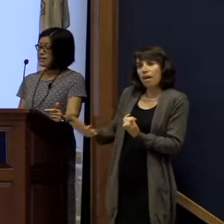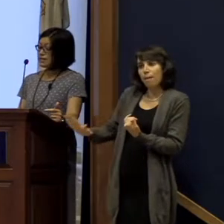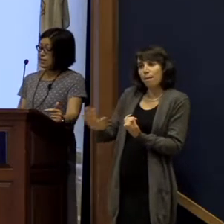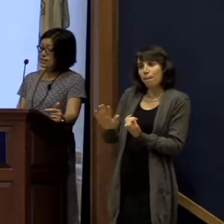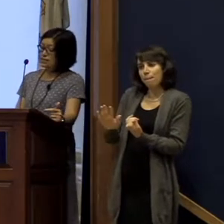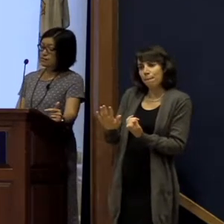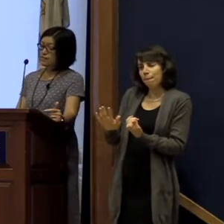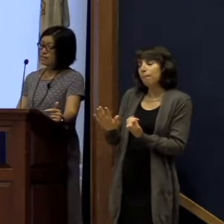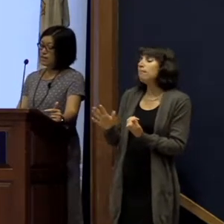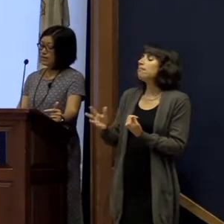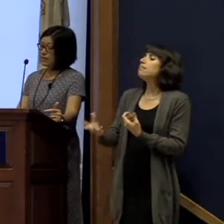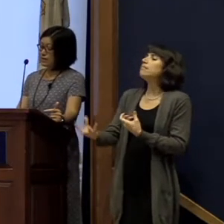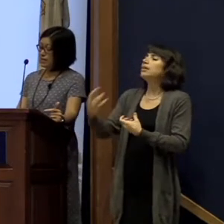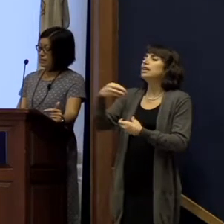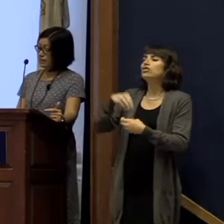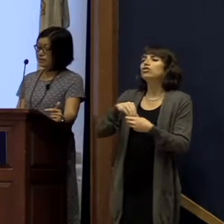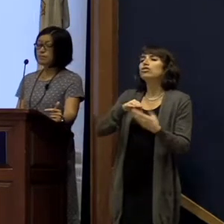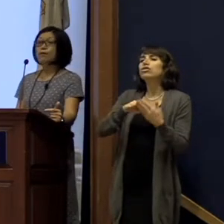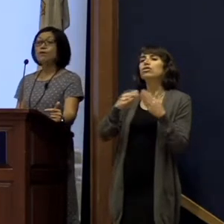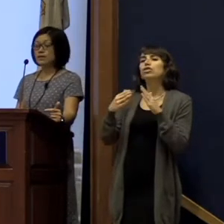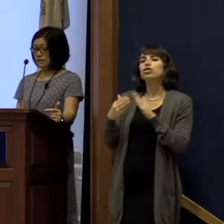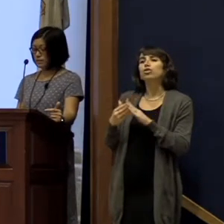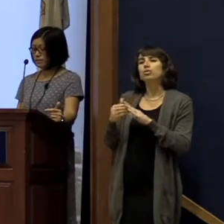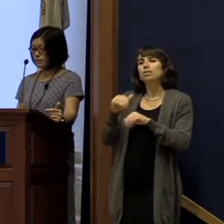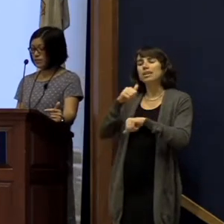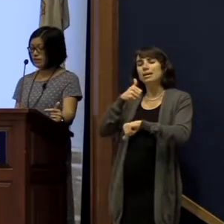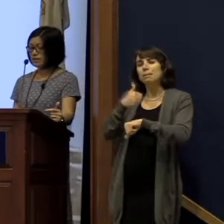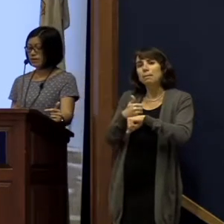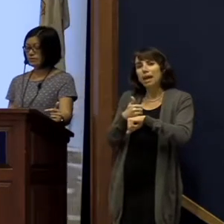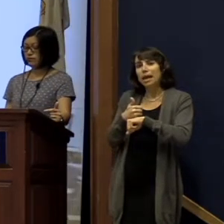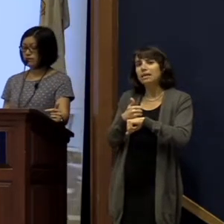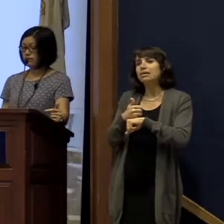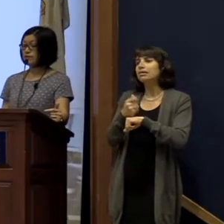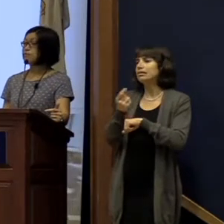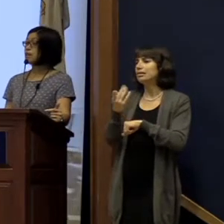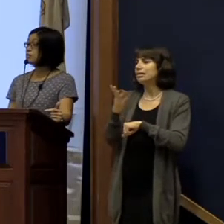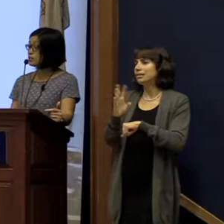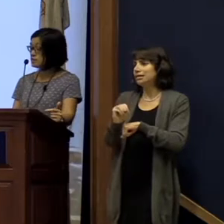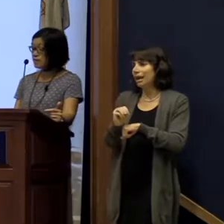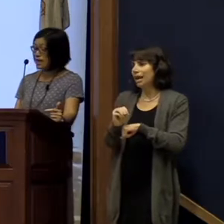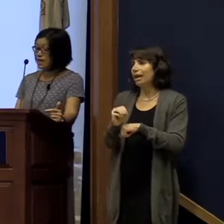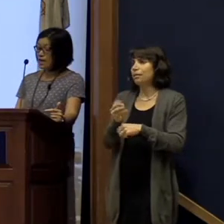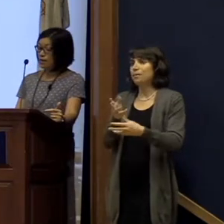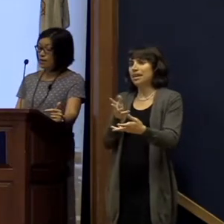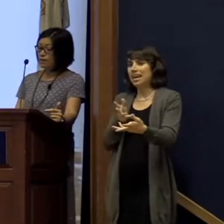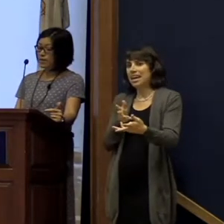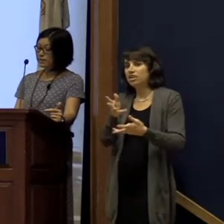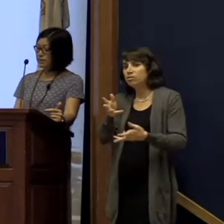Integrating community-based STEM engagements support us in privilege in multiple forms of interactions and open up STEM related